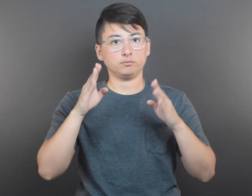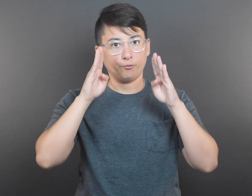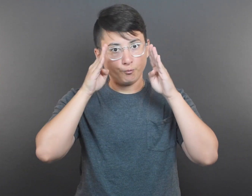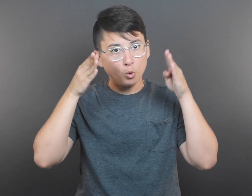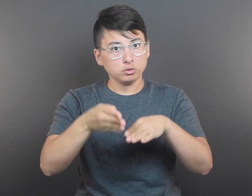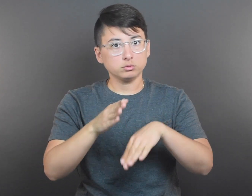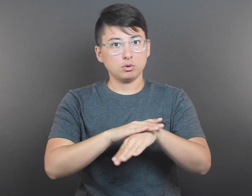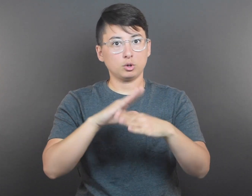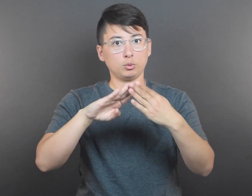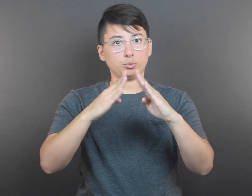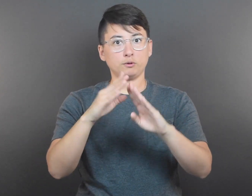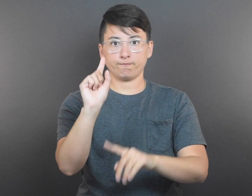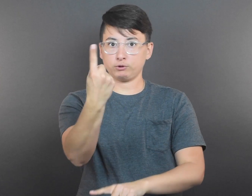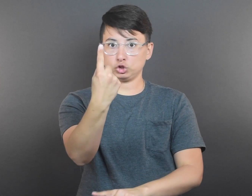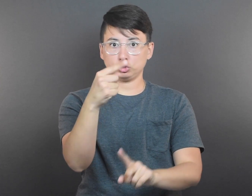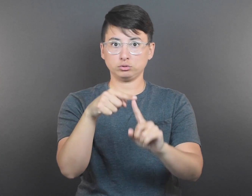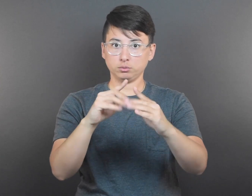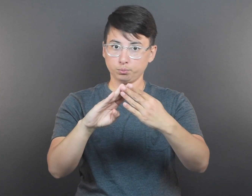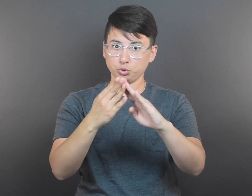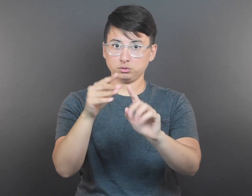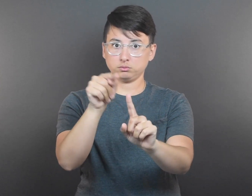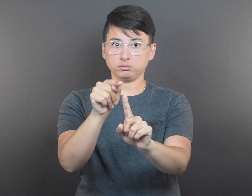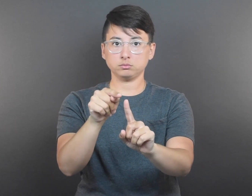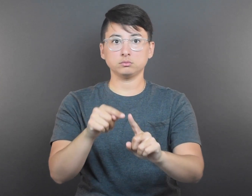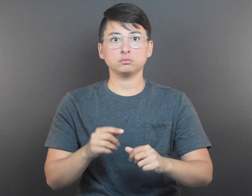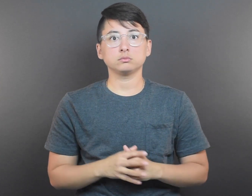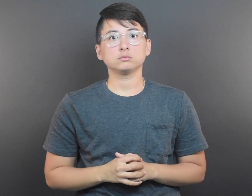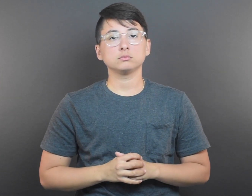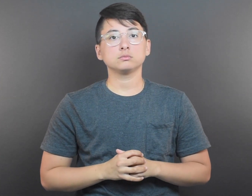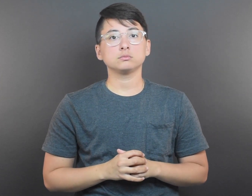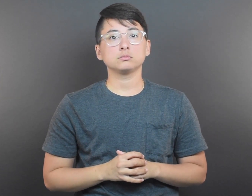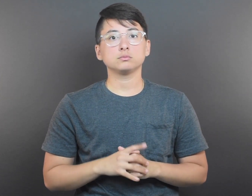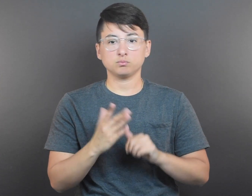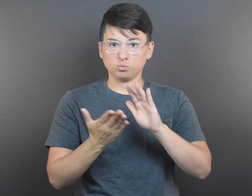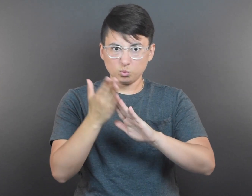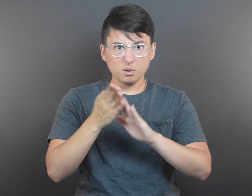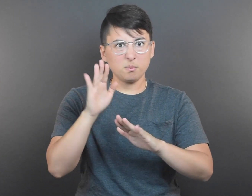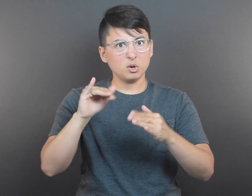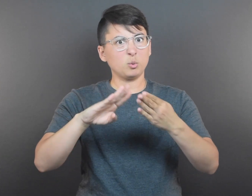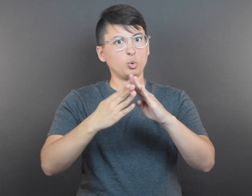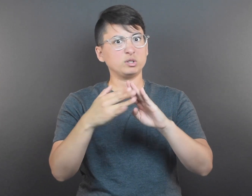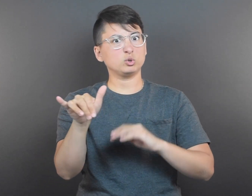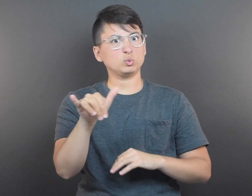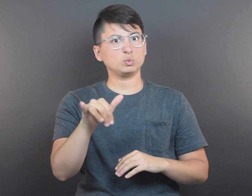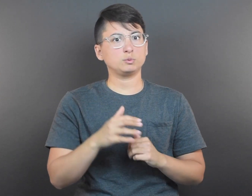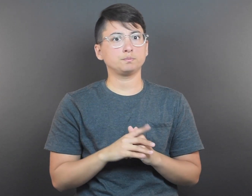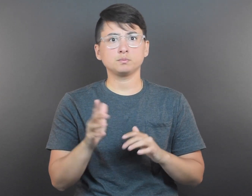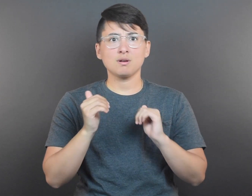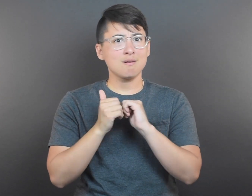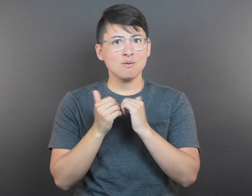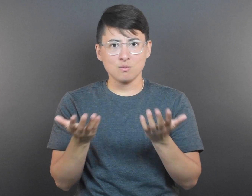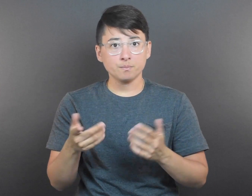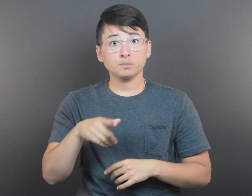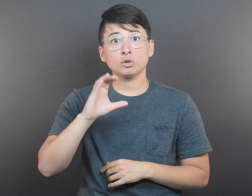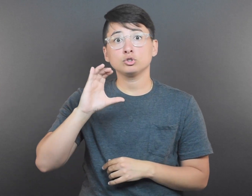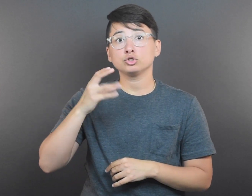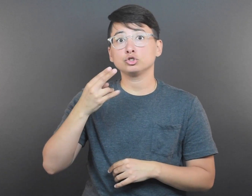Chiclana-Ayala noted that even before the testing events, the MDH team had begun to